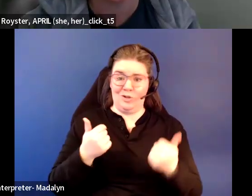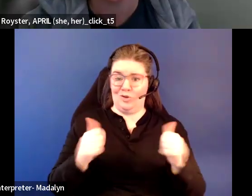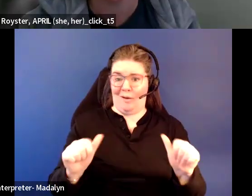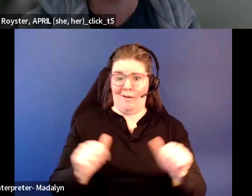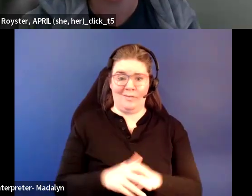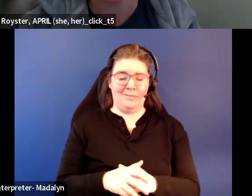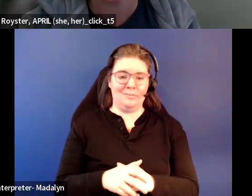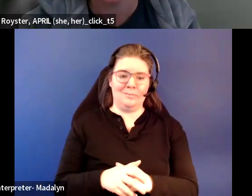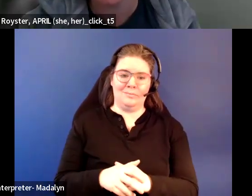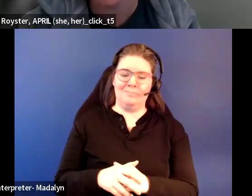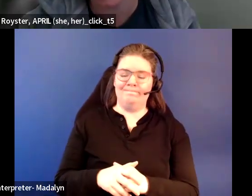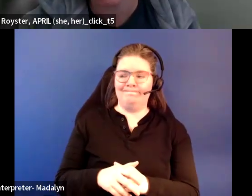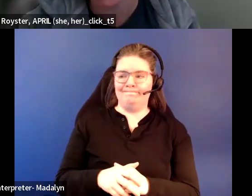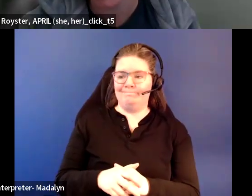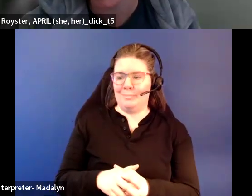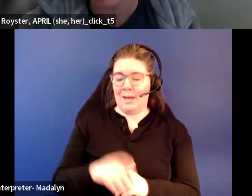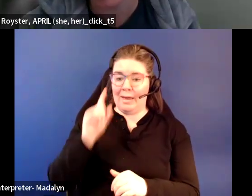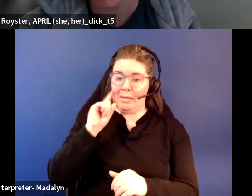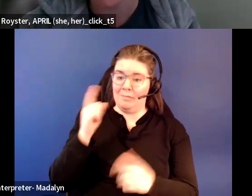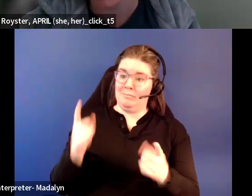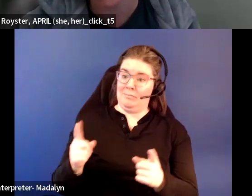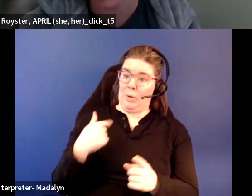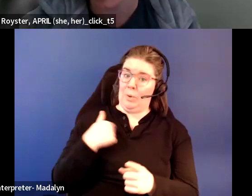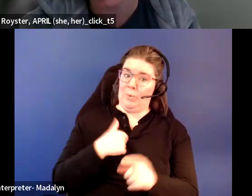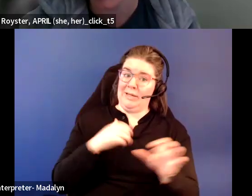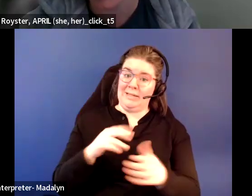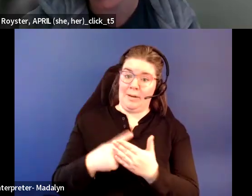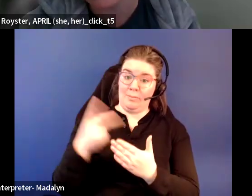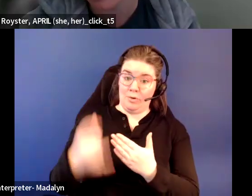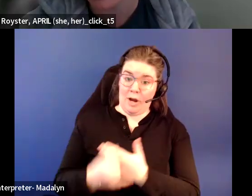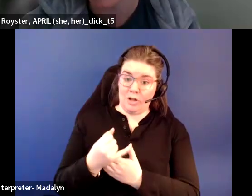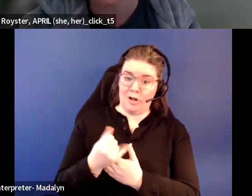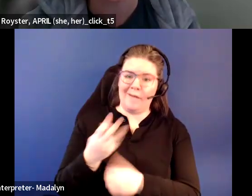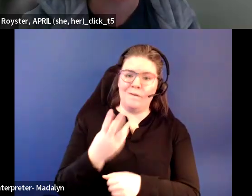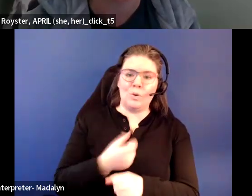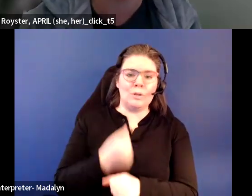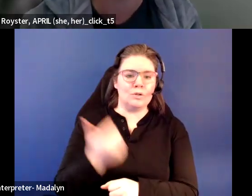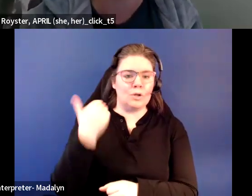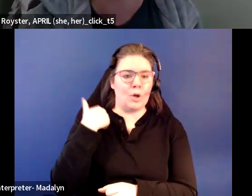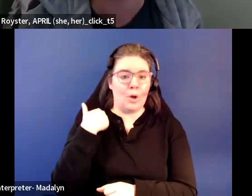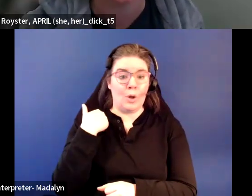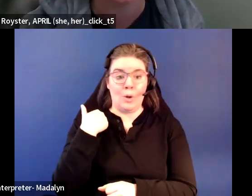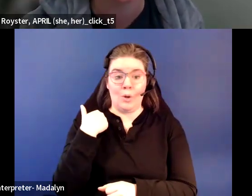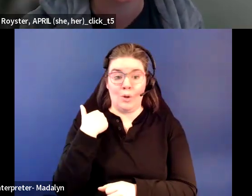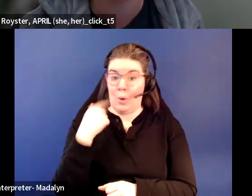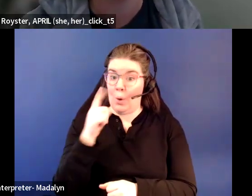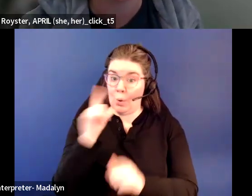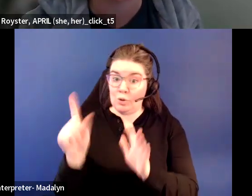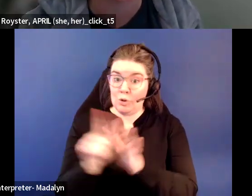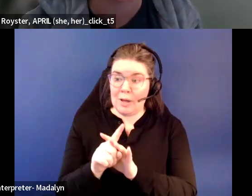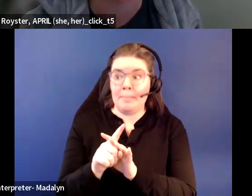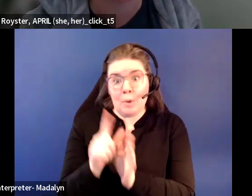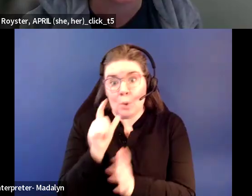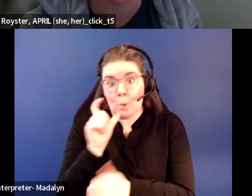Sierra Royster, APRIL (she, her): And I think we we did a project a couple years ago. And I think who shows up is the ones that needed to show up and keep pushing and keep